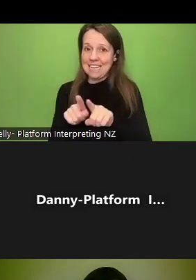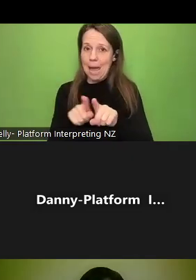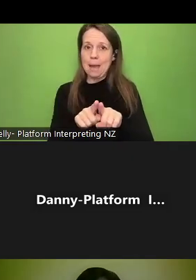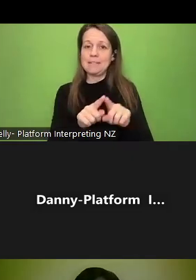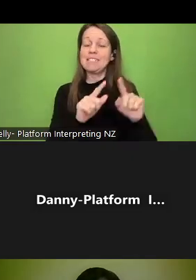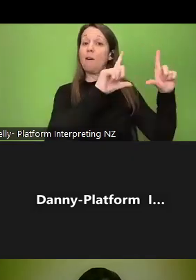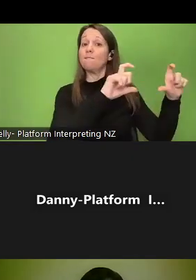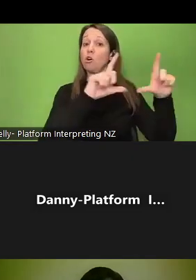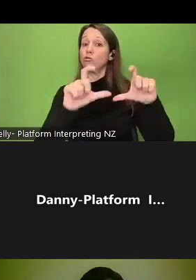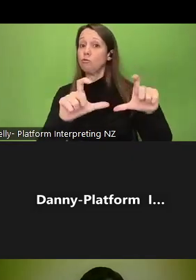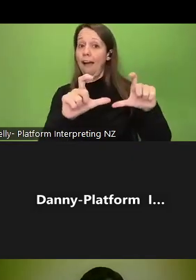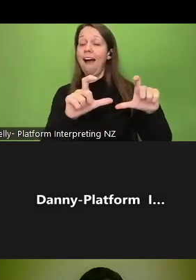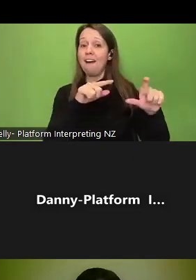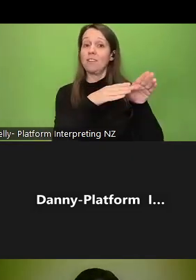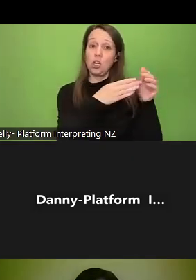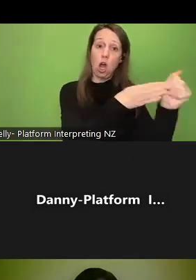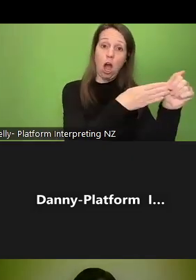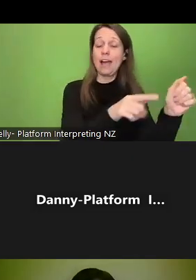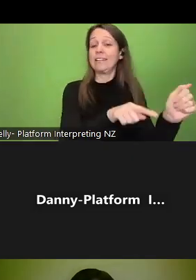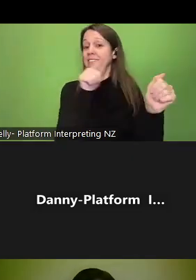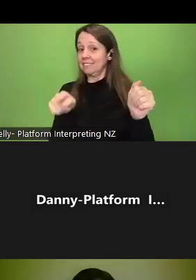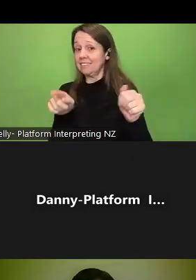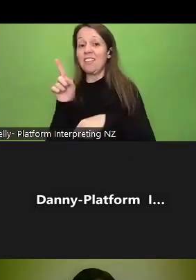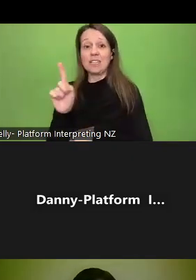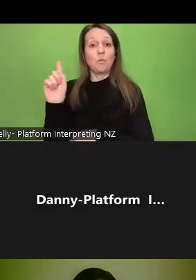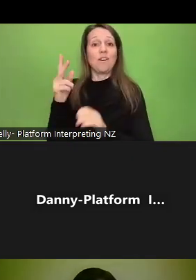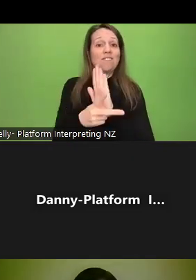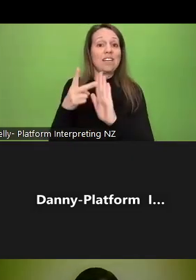attendees from the entrance, from the gateway, all the way through the experience.